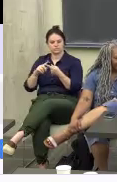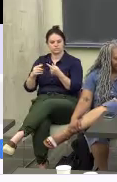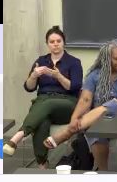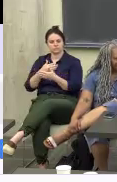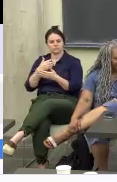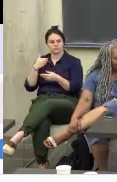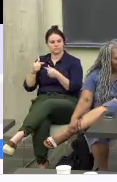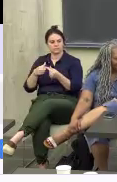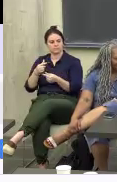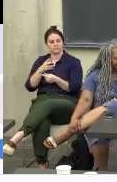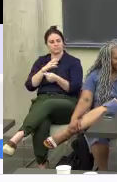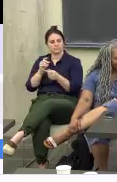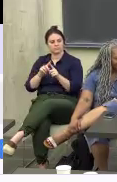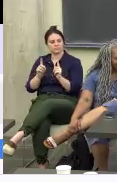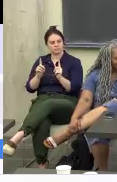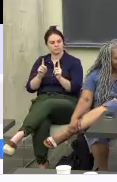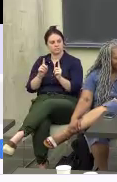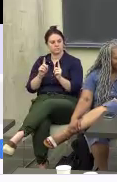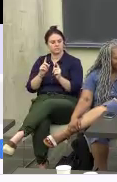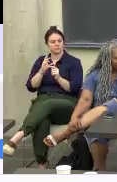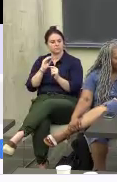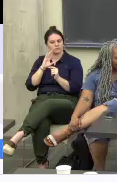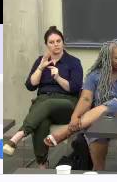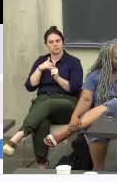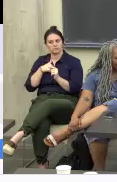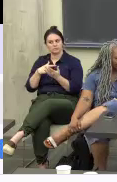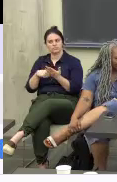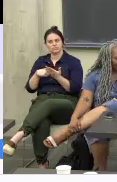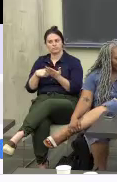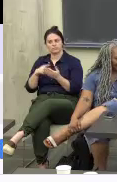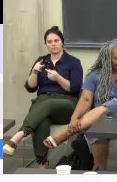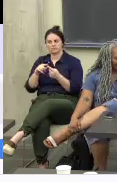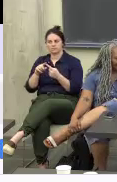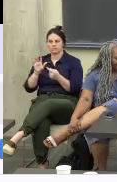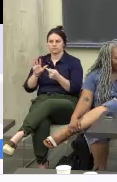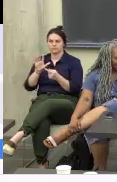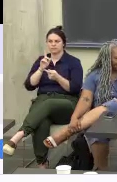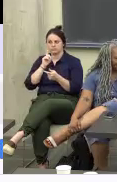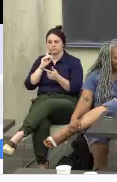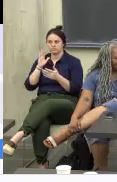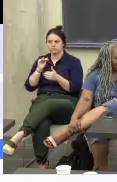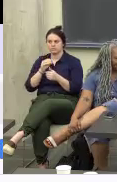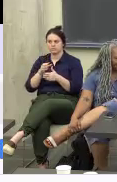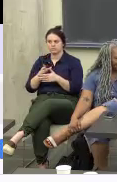And the difference is, and I know I spoke about their expectation and the way they learn the way